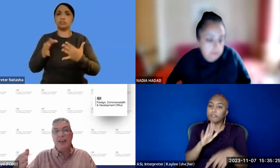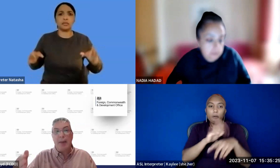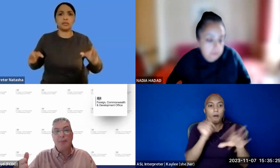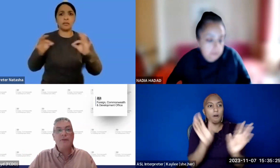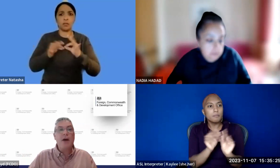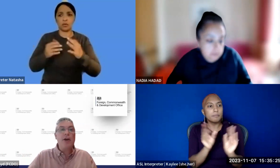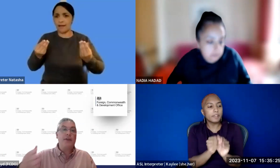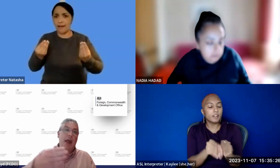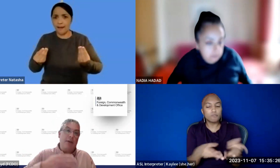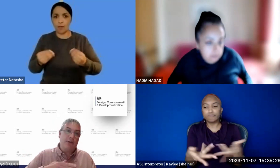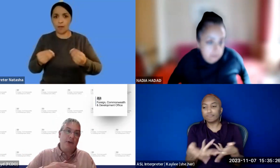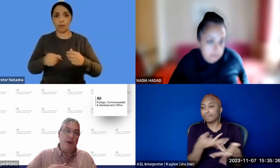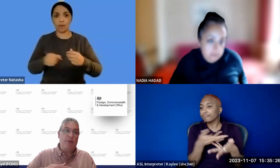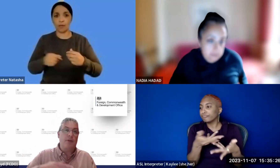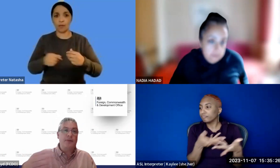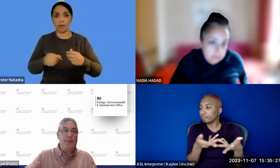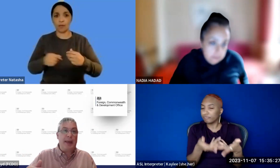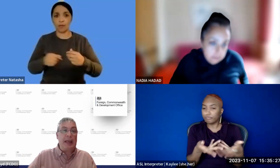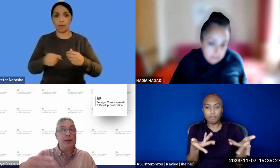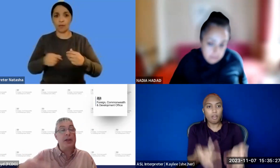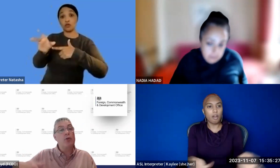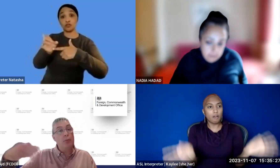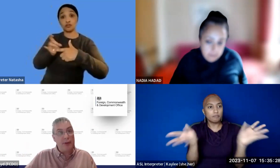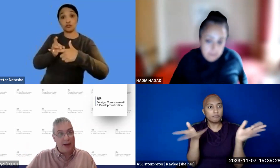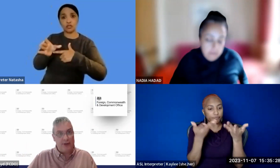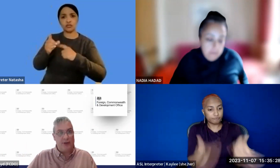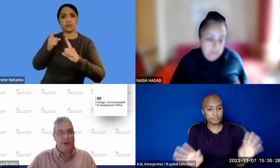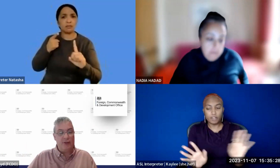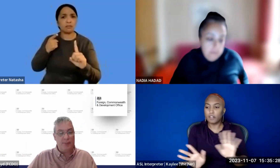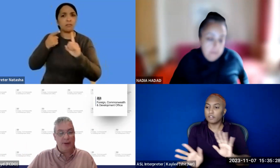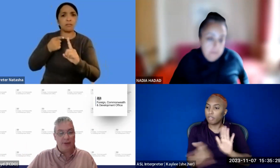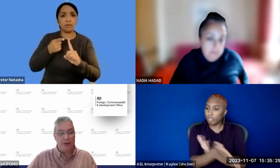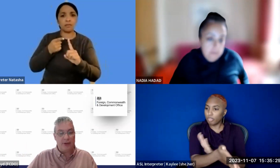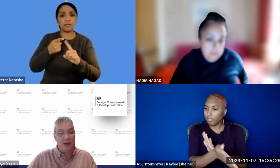and be ahead of time to incorporate feedback into the practices.